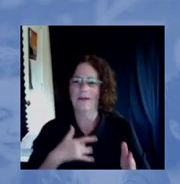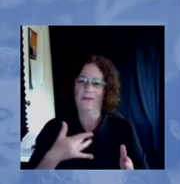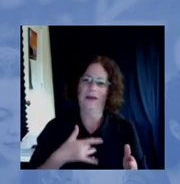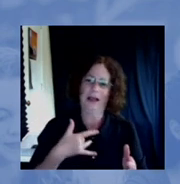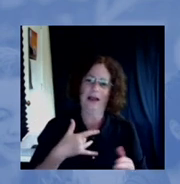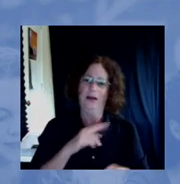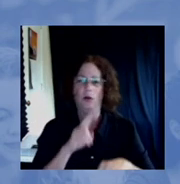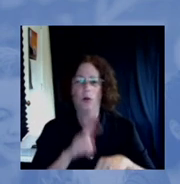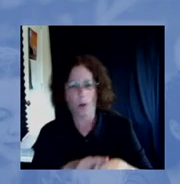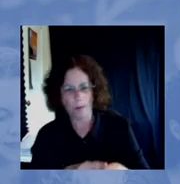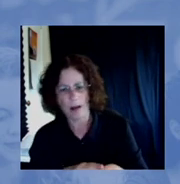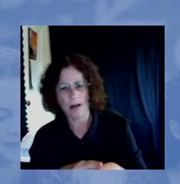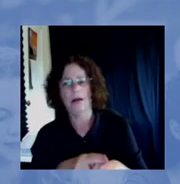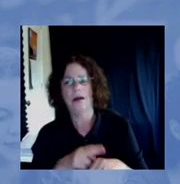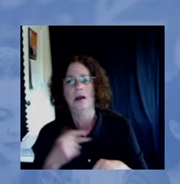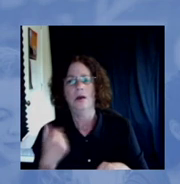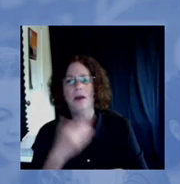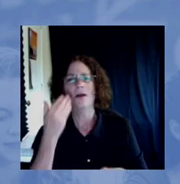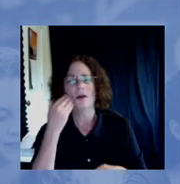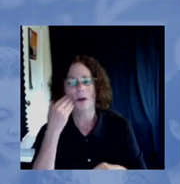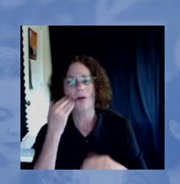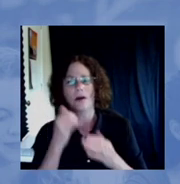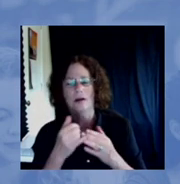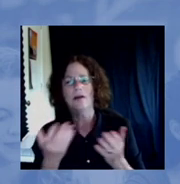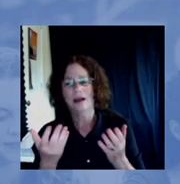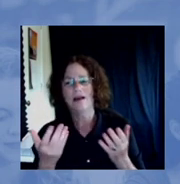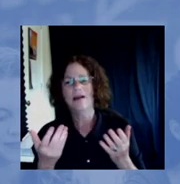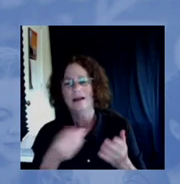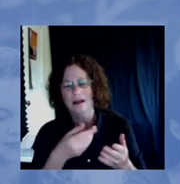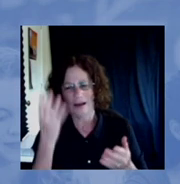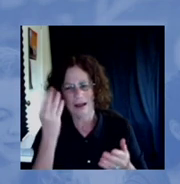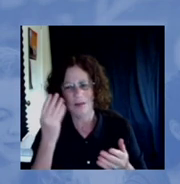BUT WE KNOW THAT THERE ARE LOSSES THERE? WHAT ARE THE WAYS WE CAN GO ABOUT HARNESSING THE